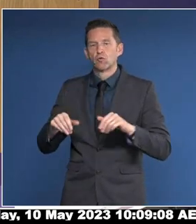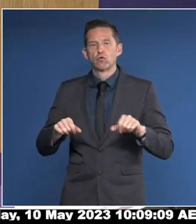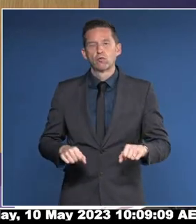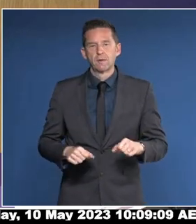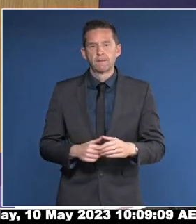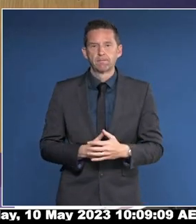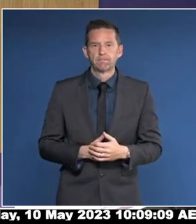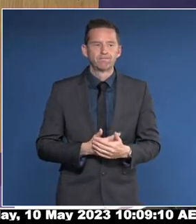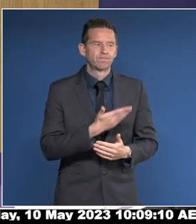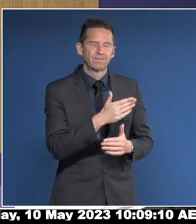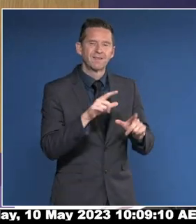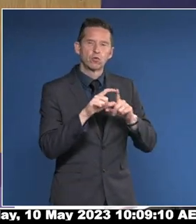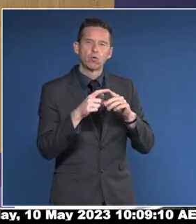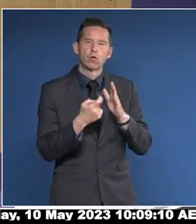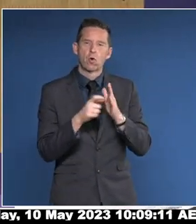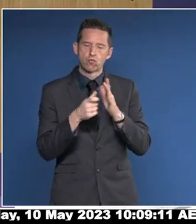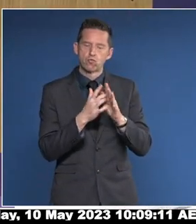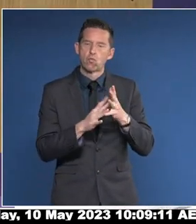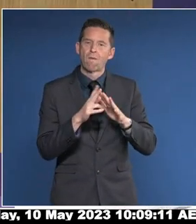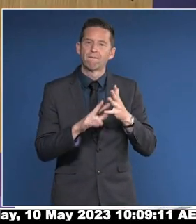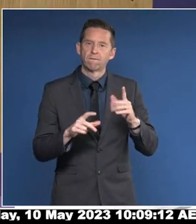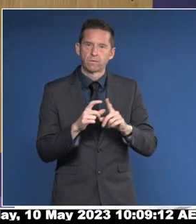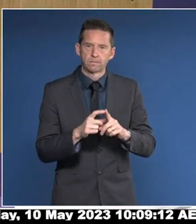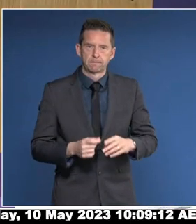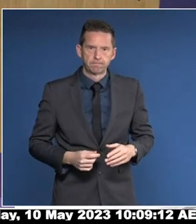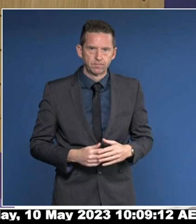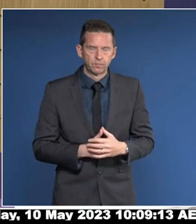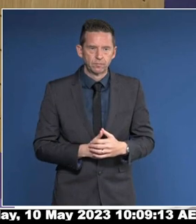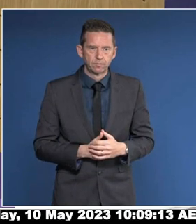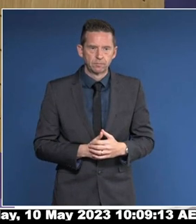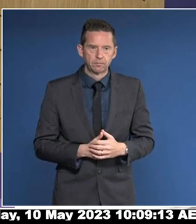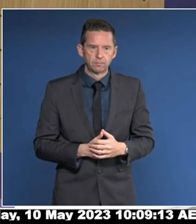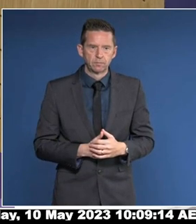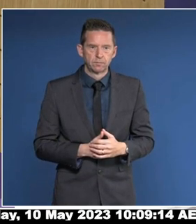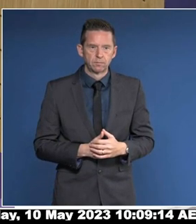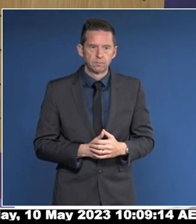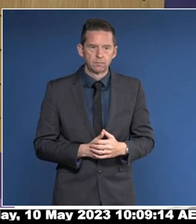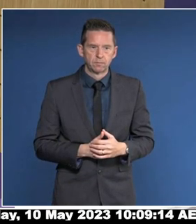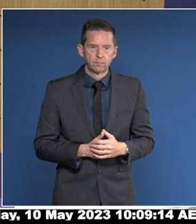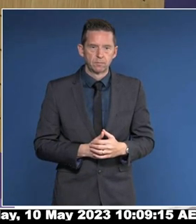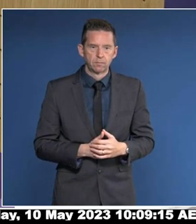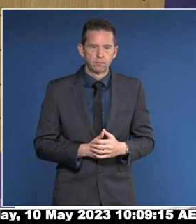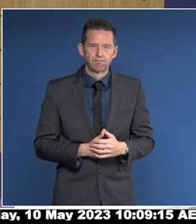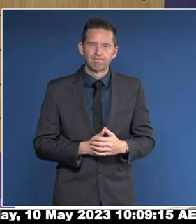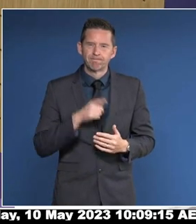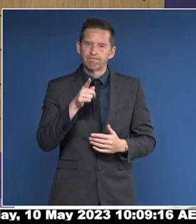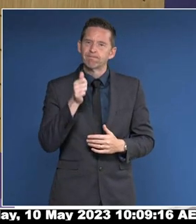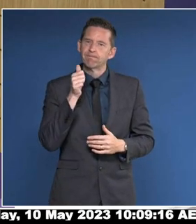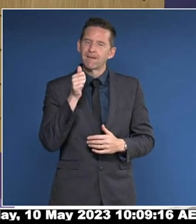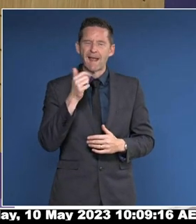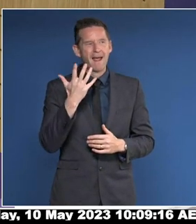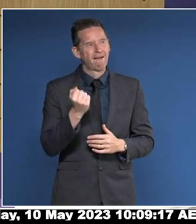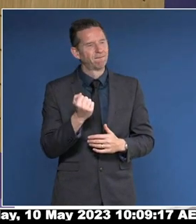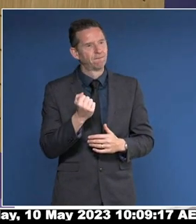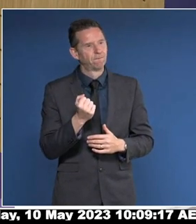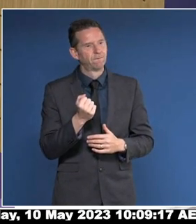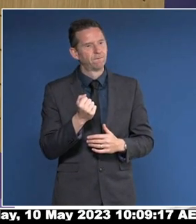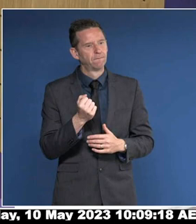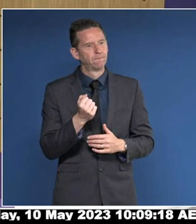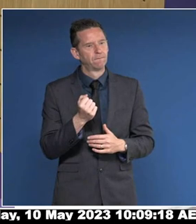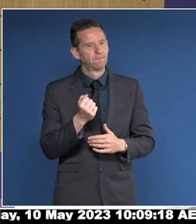Dr Crawford, there's a saying that I have come to know since